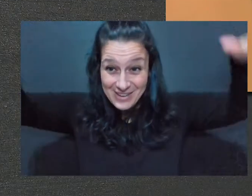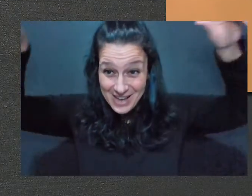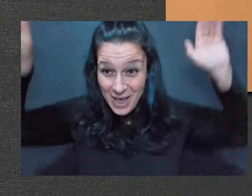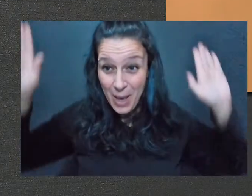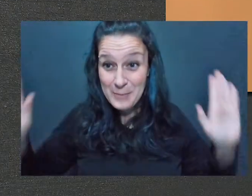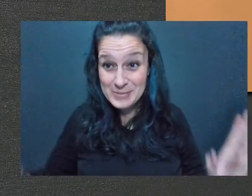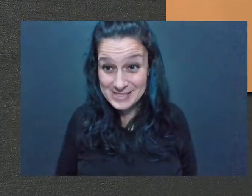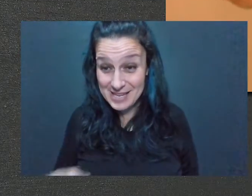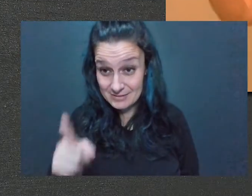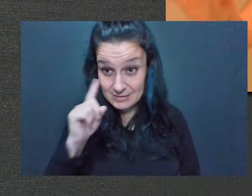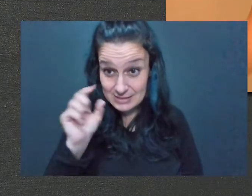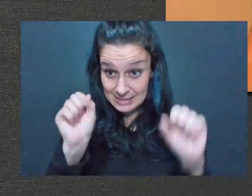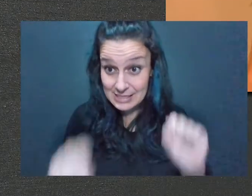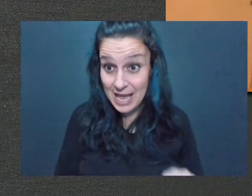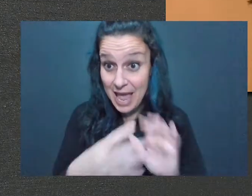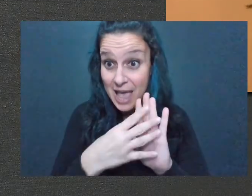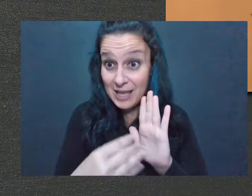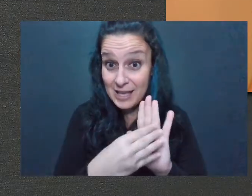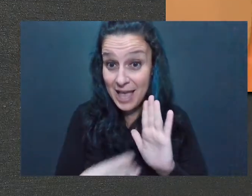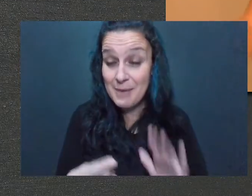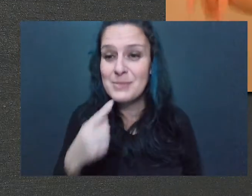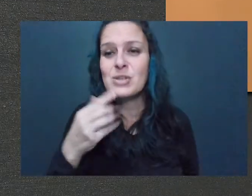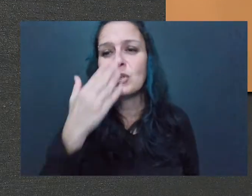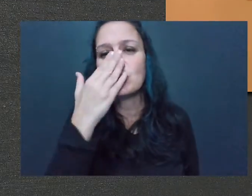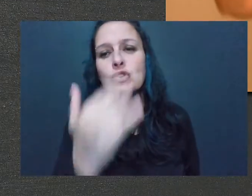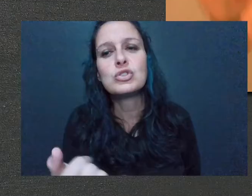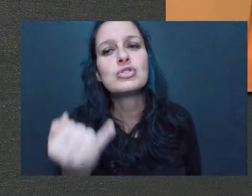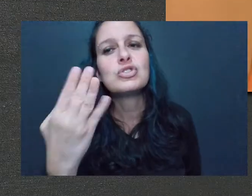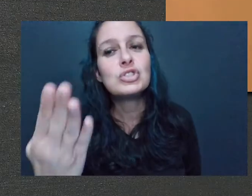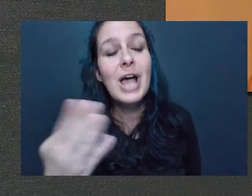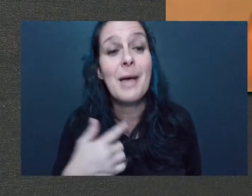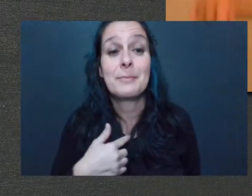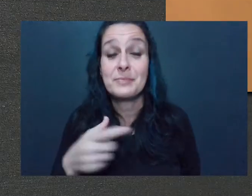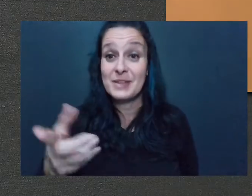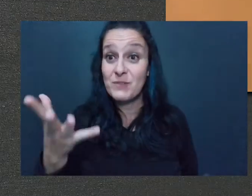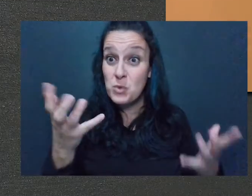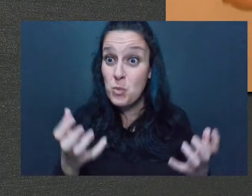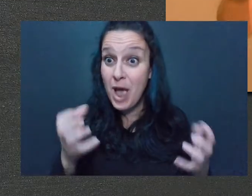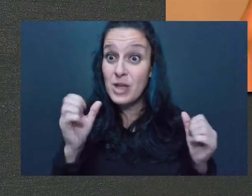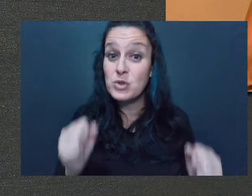up and down. Good job. And if you want to,